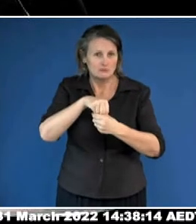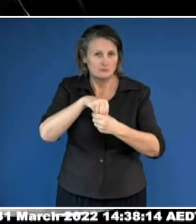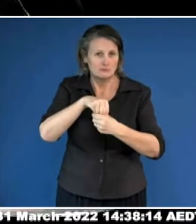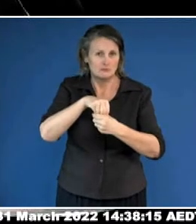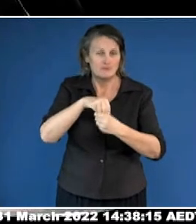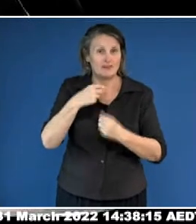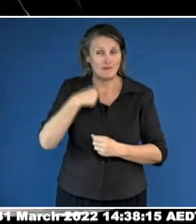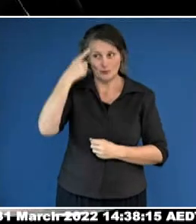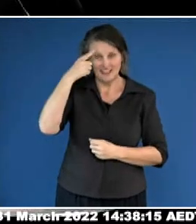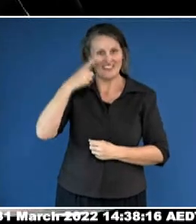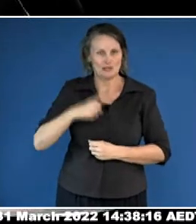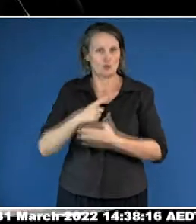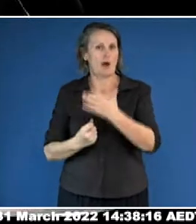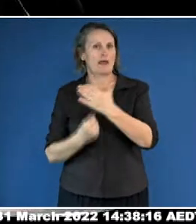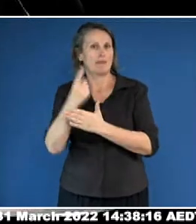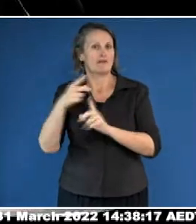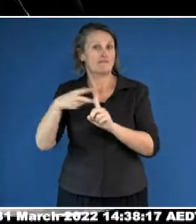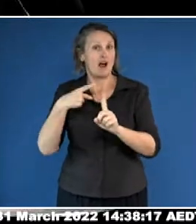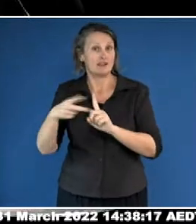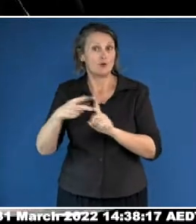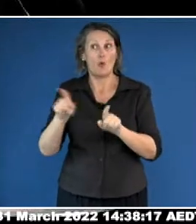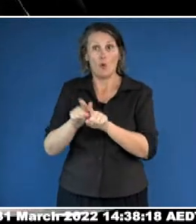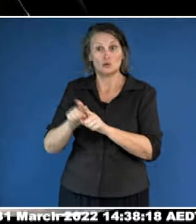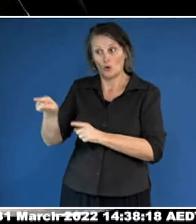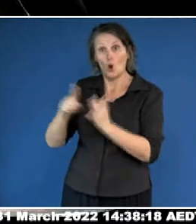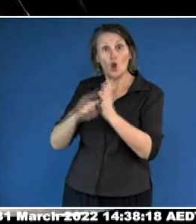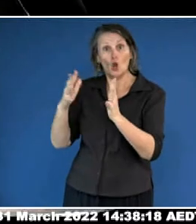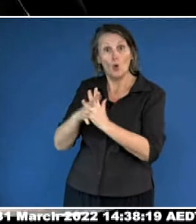violence in our lawful settings, then we're really neglecting to comply with human rights